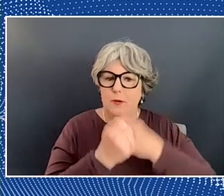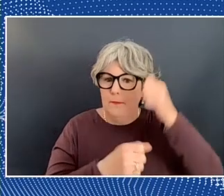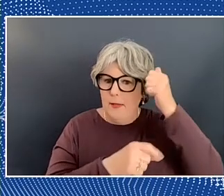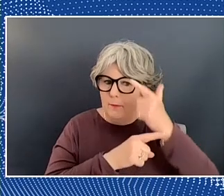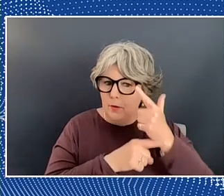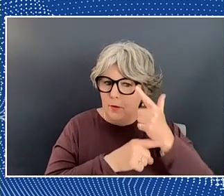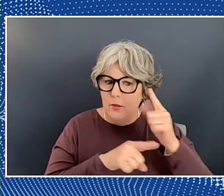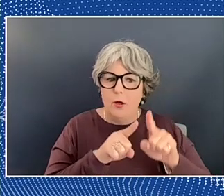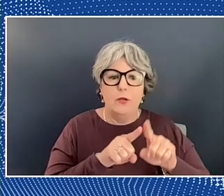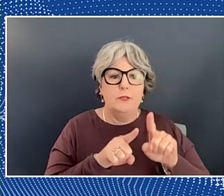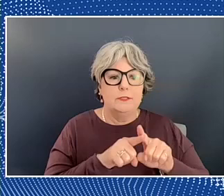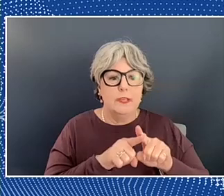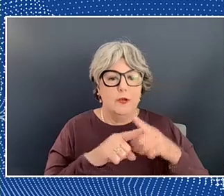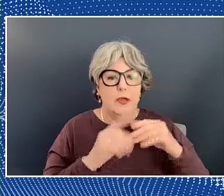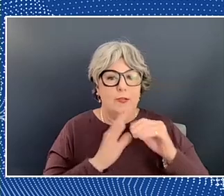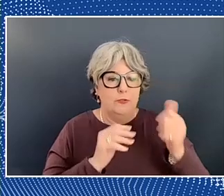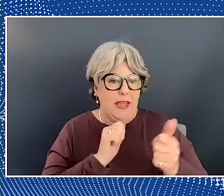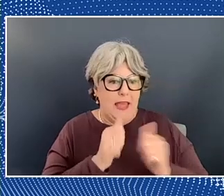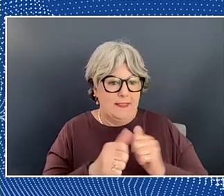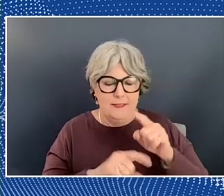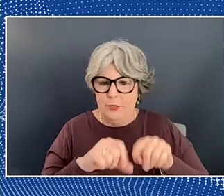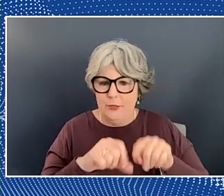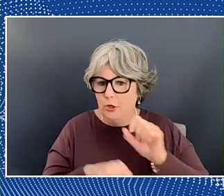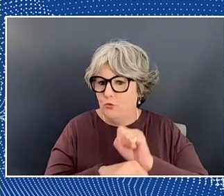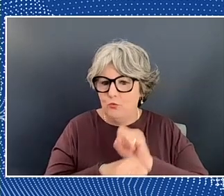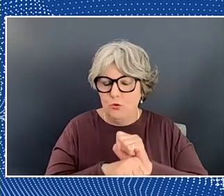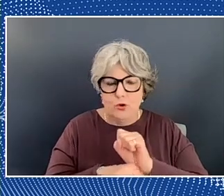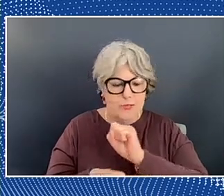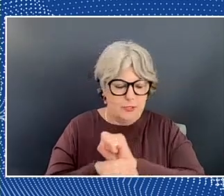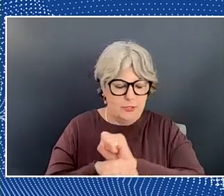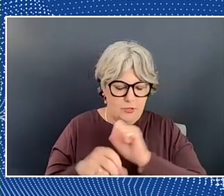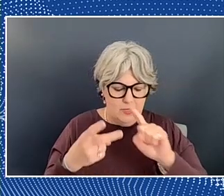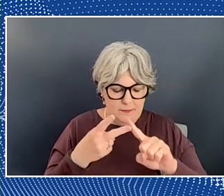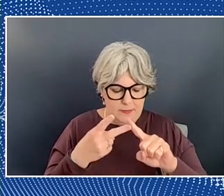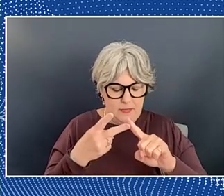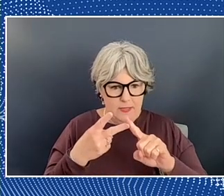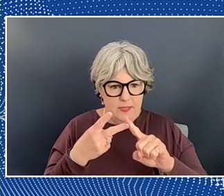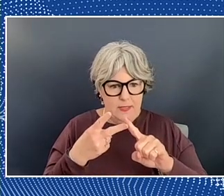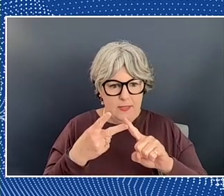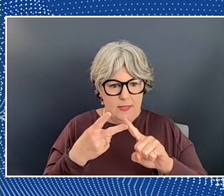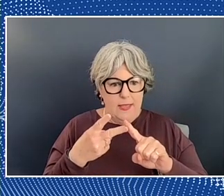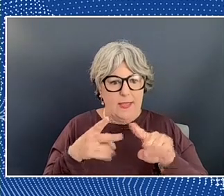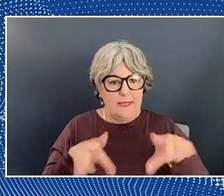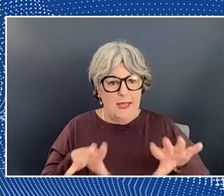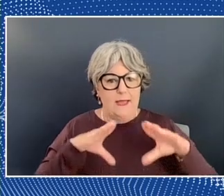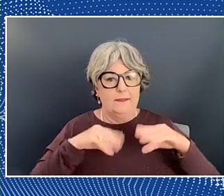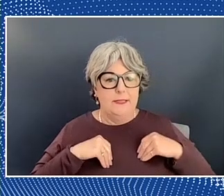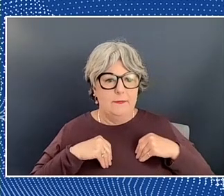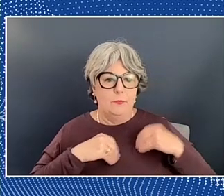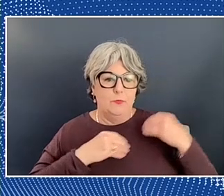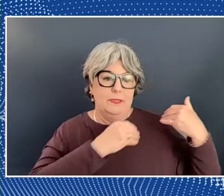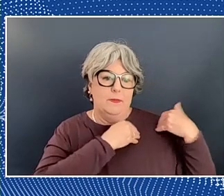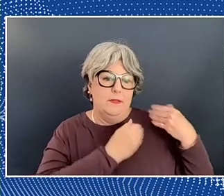which meant he couldn't work a formal job. And just knowing the strain on my parents, I took on the responsibility of funding my entire education.